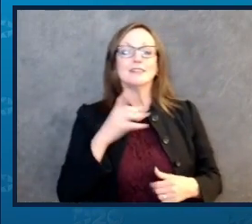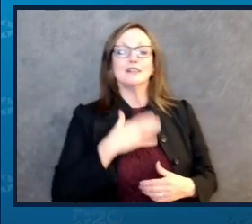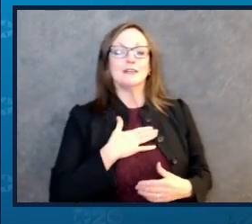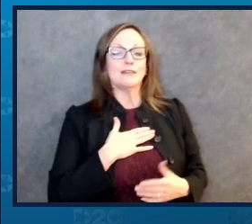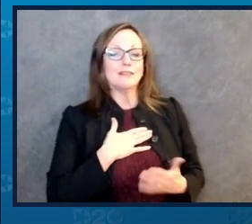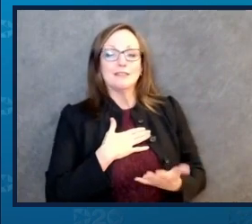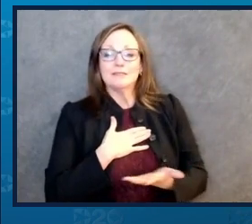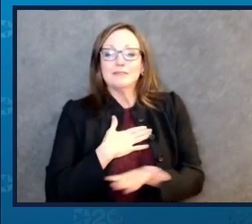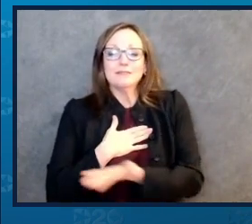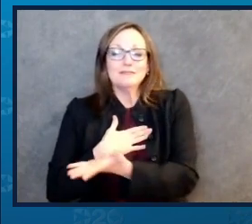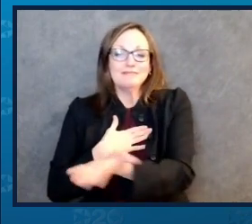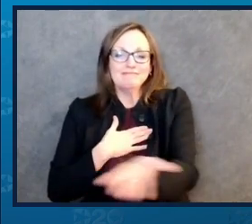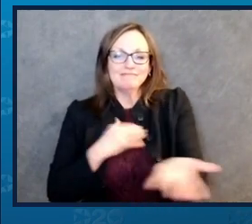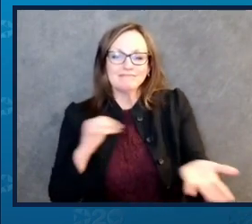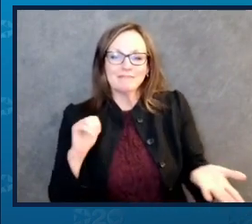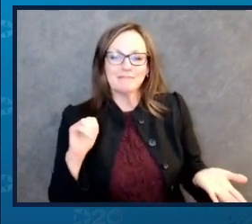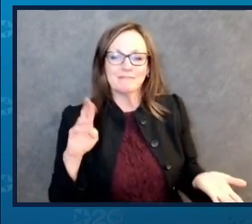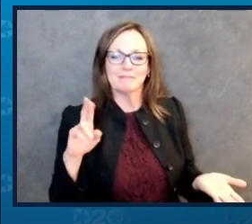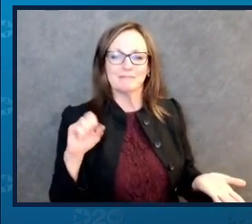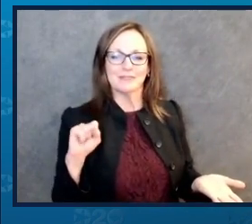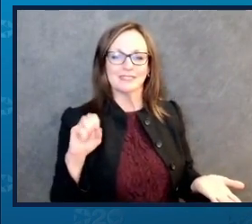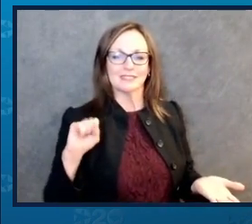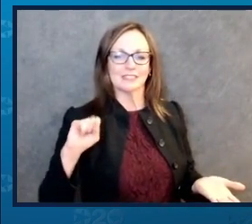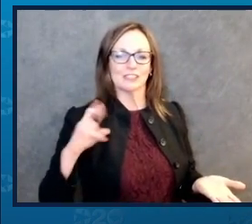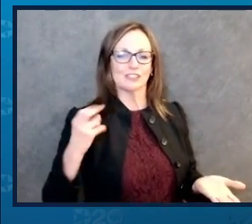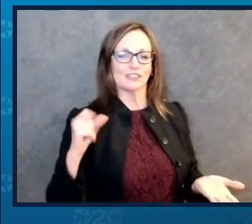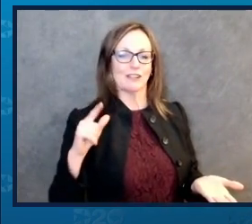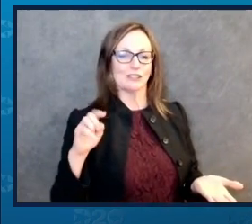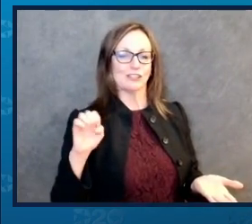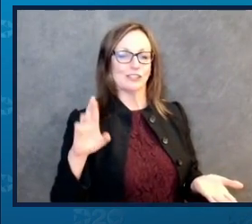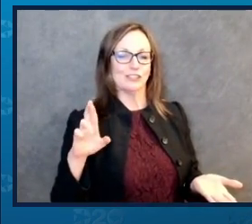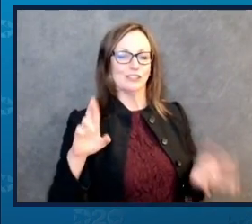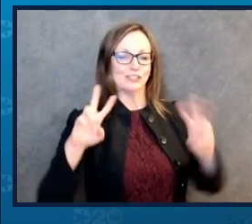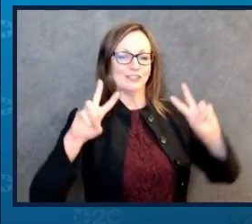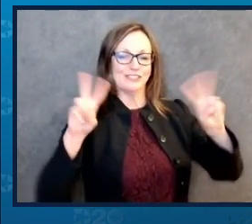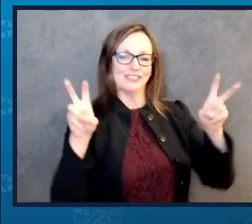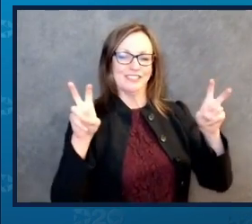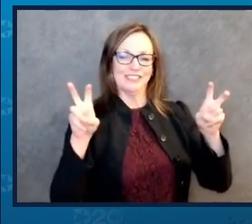SECOND MOTHER WHO LIVED TWO